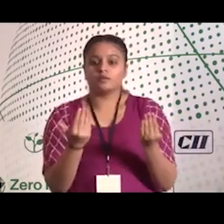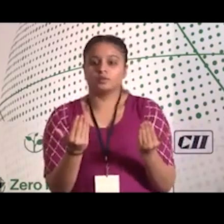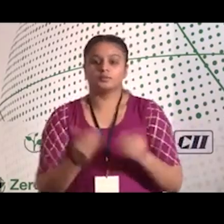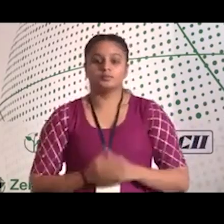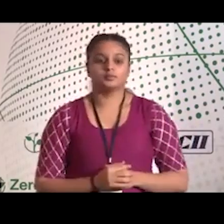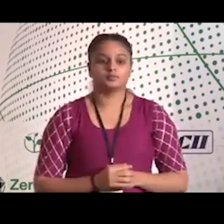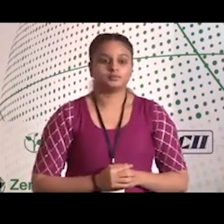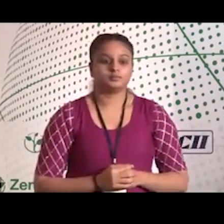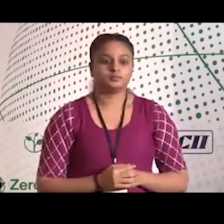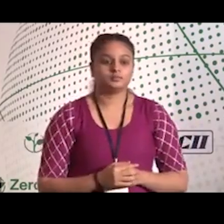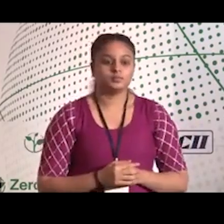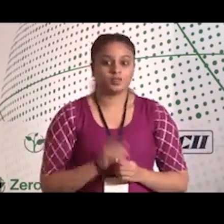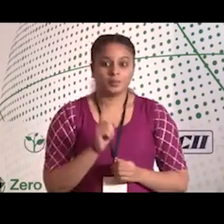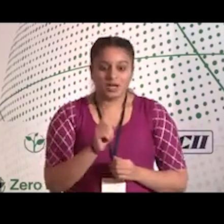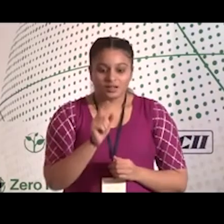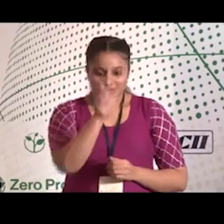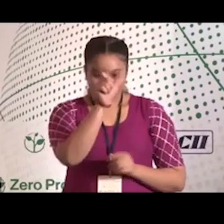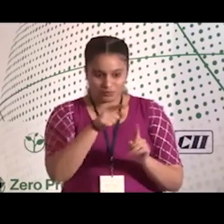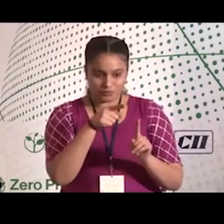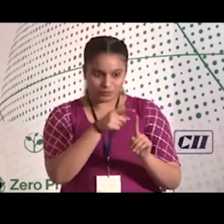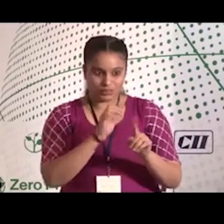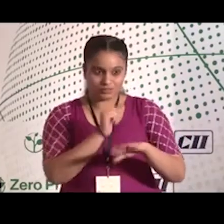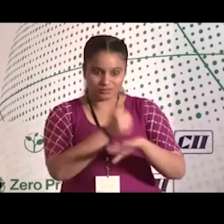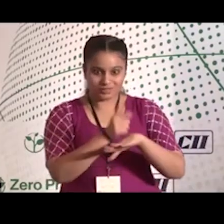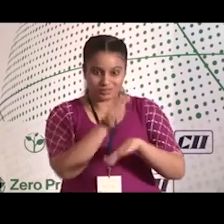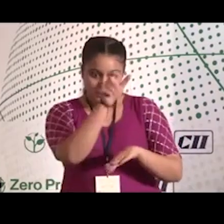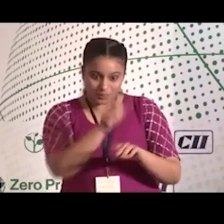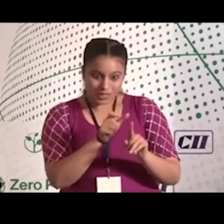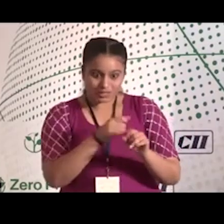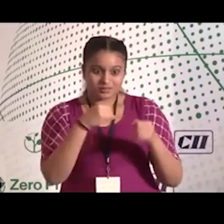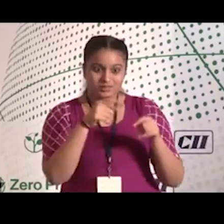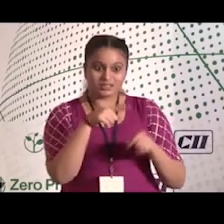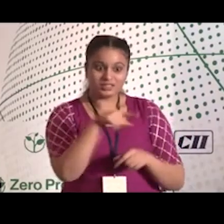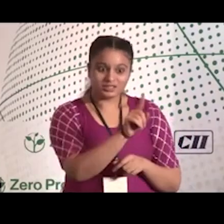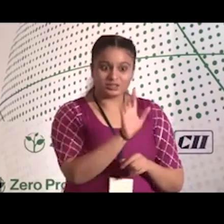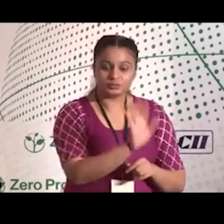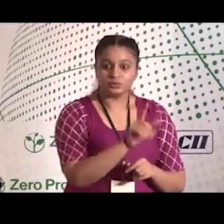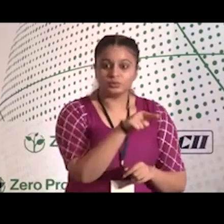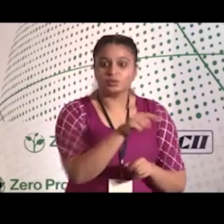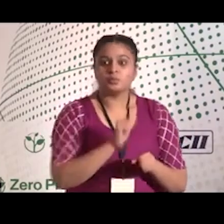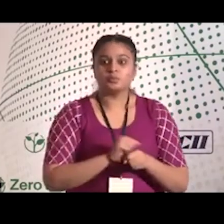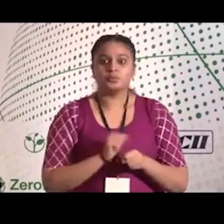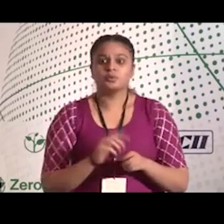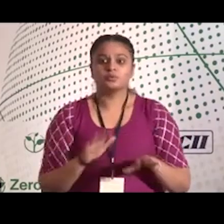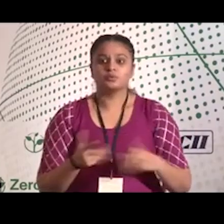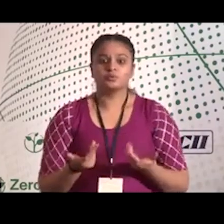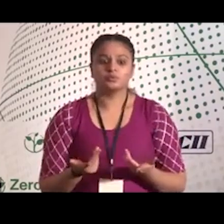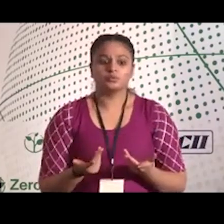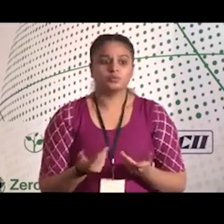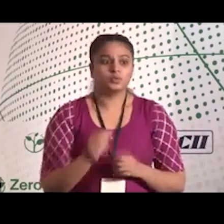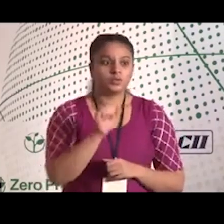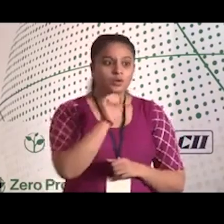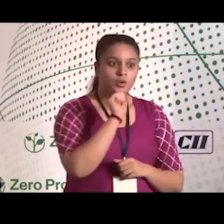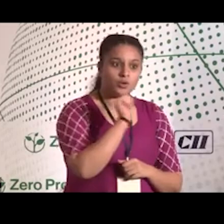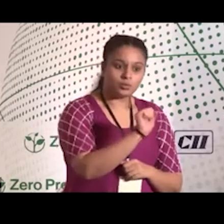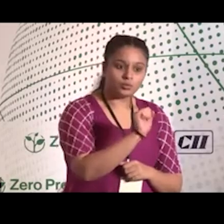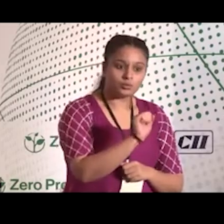But when you look at individual women entrepreneurs who are not part of any collective but on their own looking,